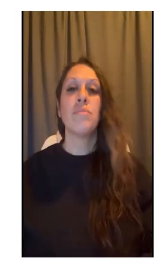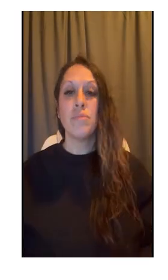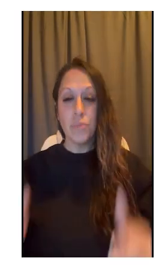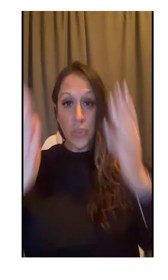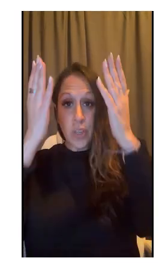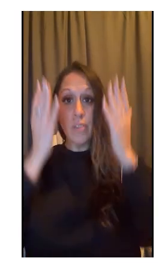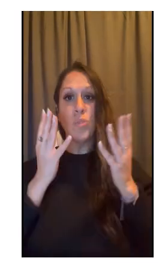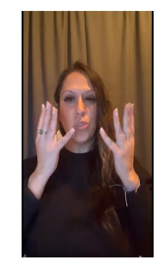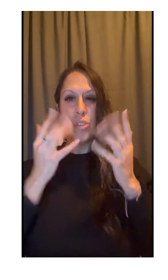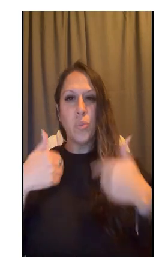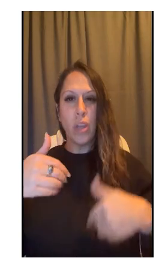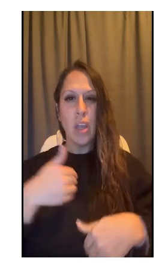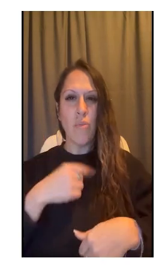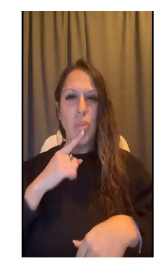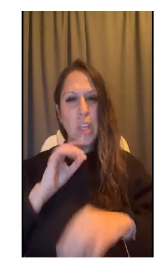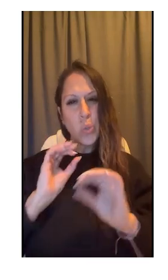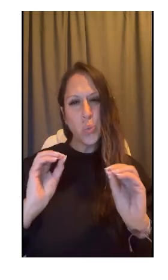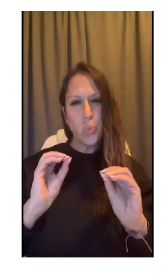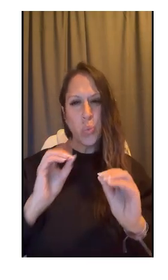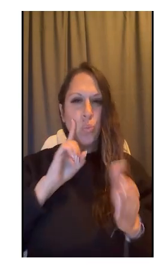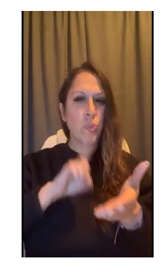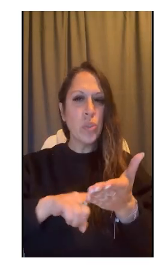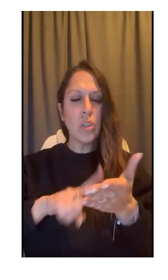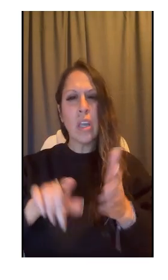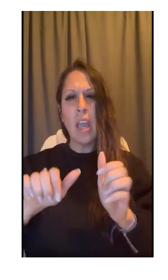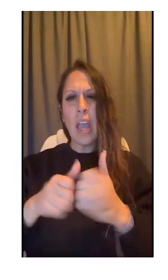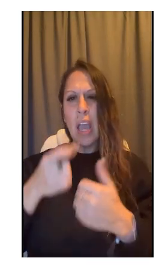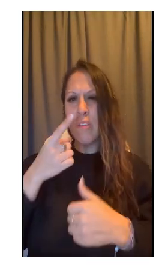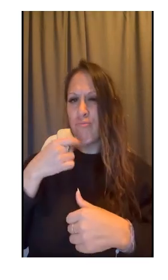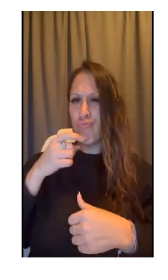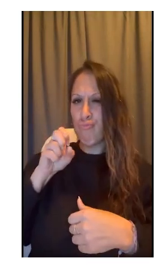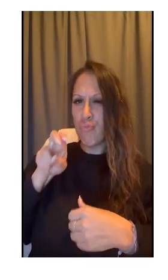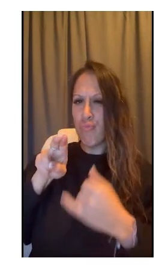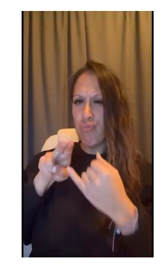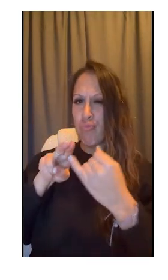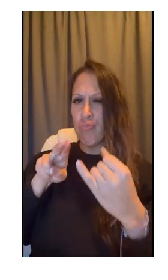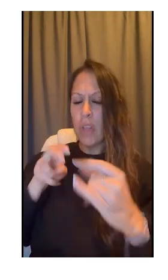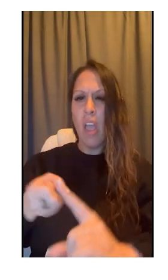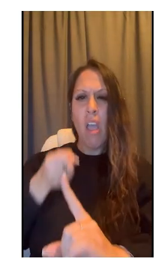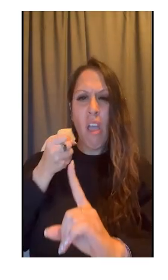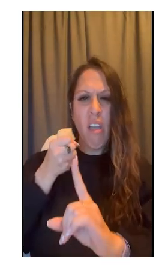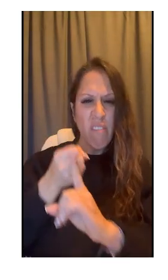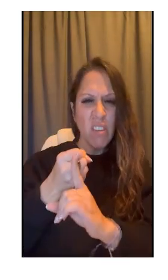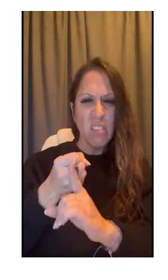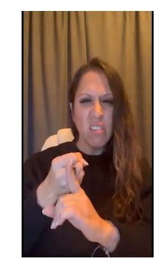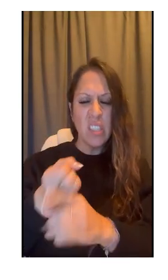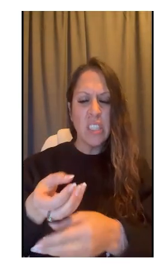Unfortunately, we have little to no Research on how tongue tie affects infant feeding outside of breastfeeding.